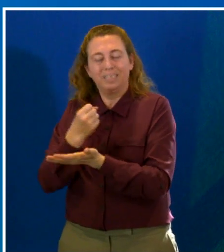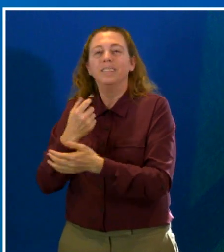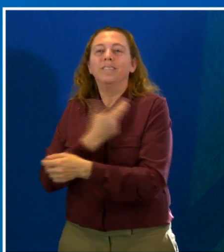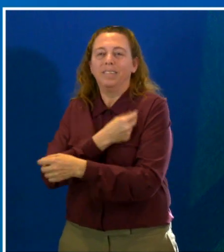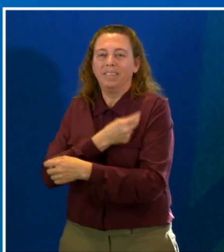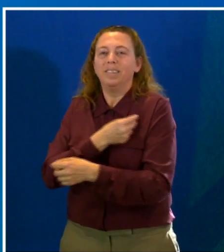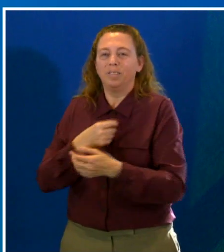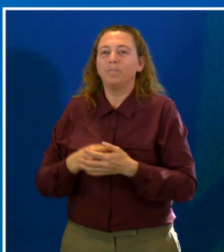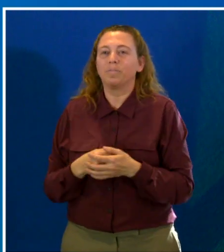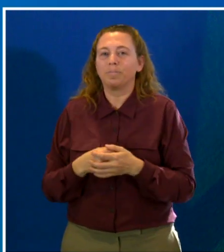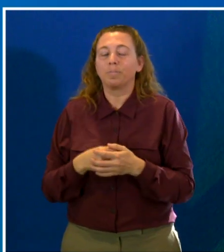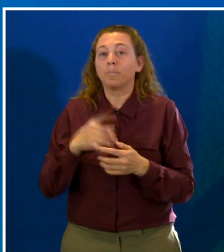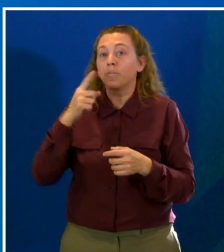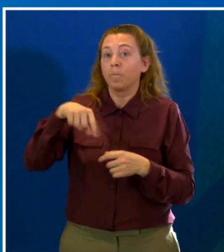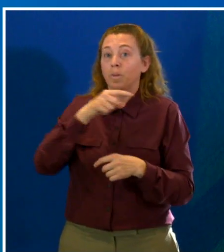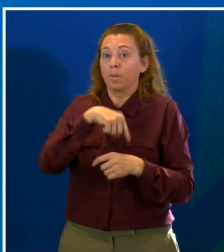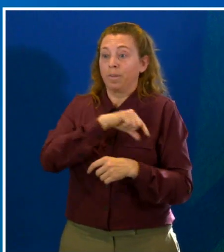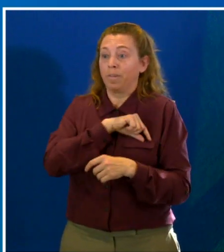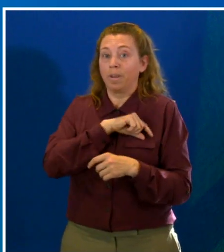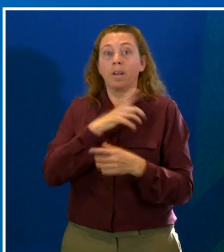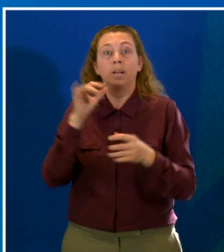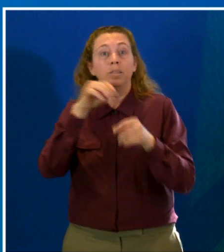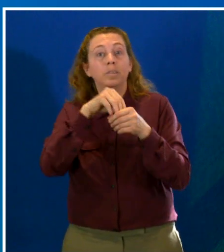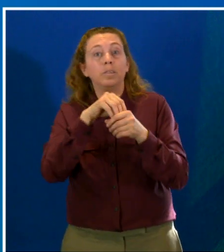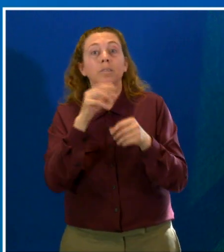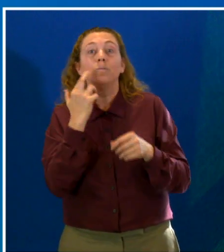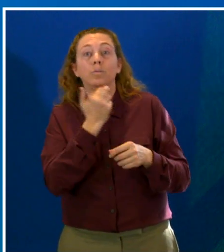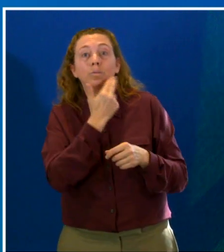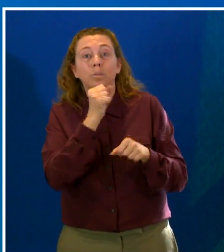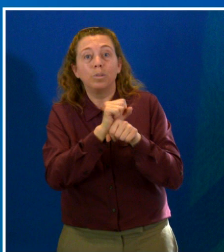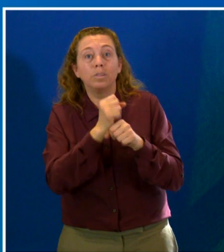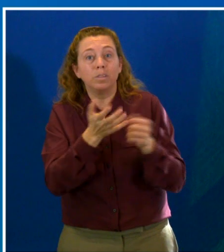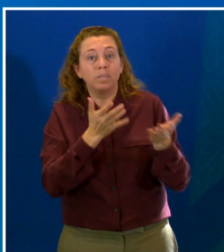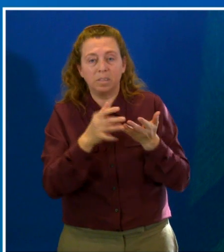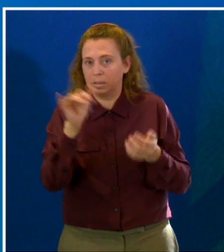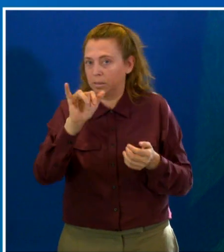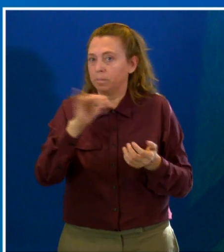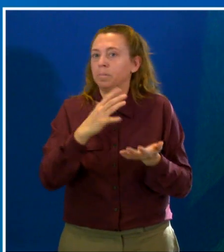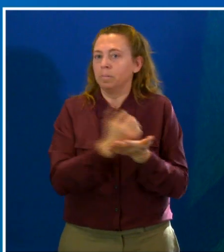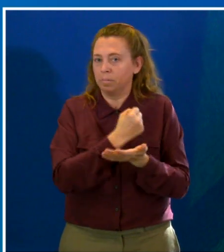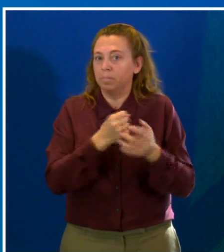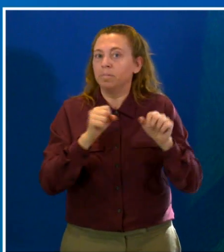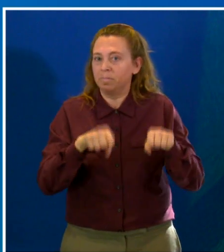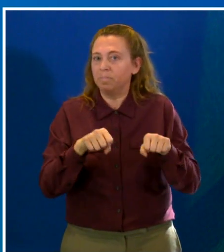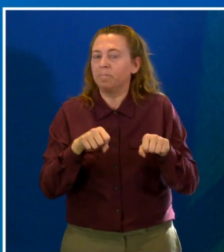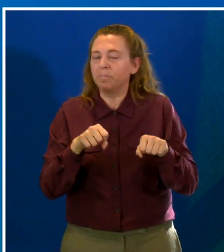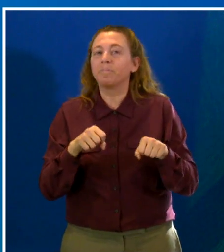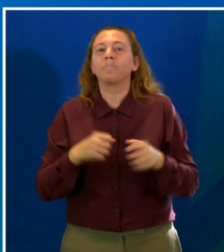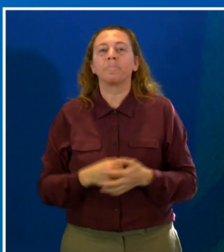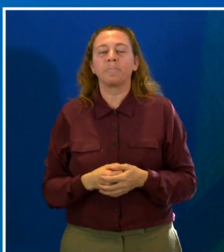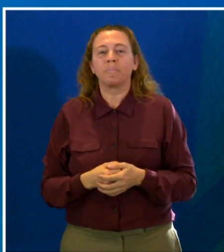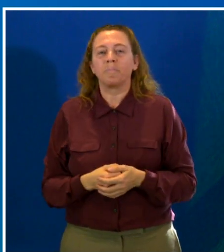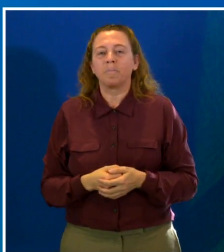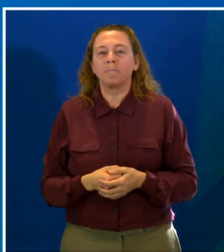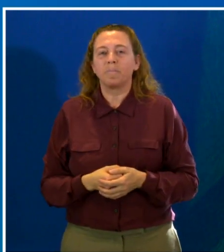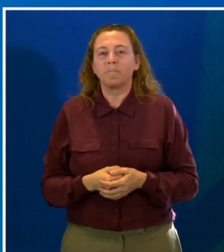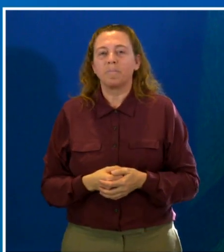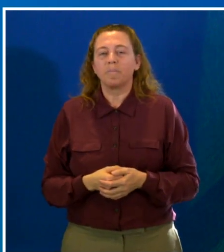manufacturing and construction. For a full list of who is current eligible for the vaccine